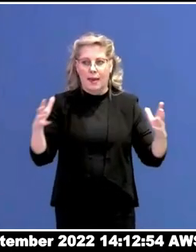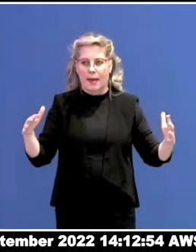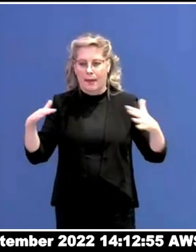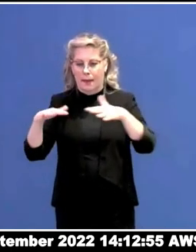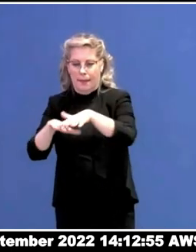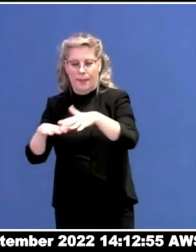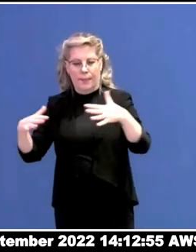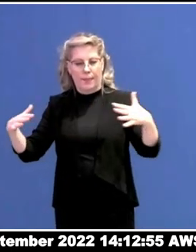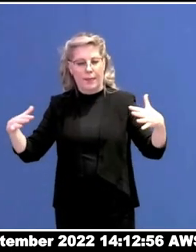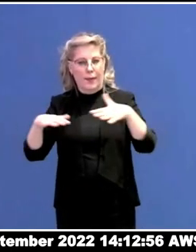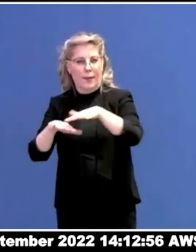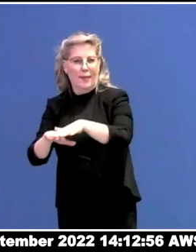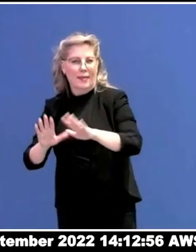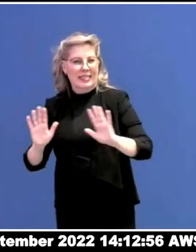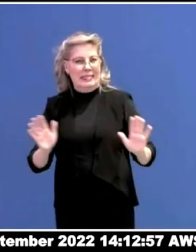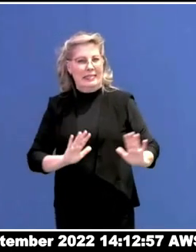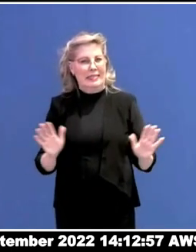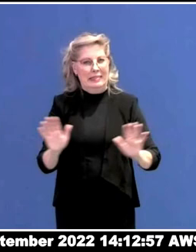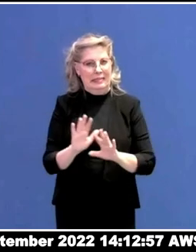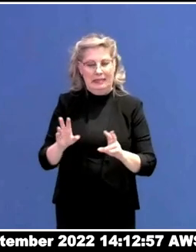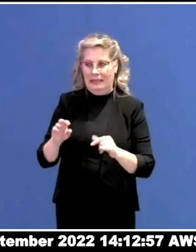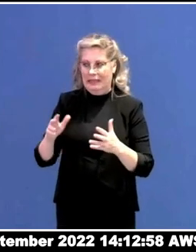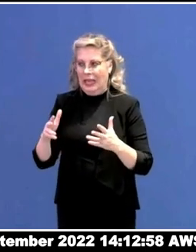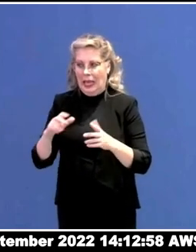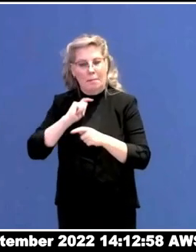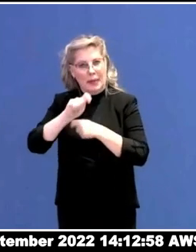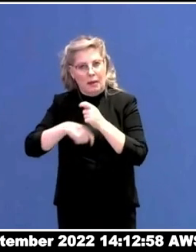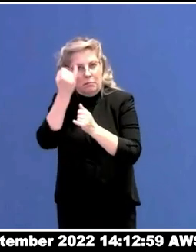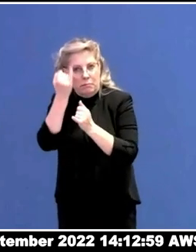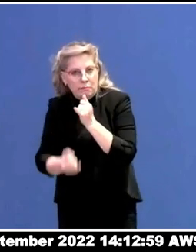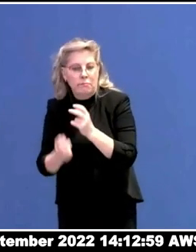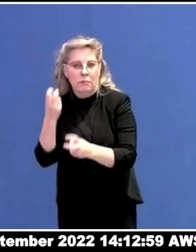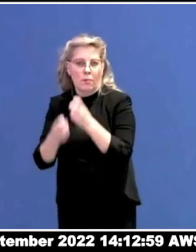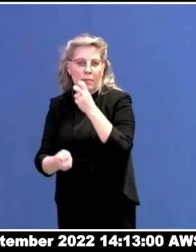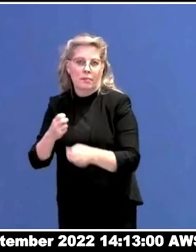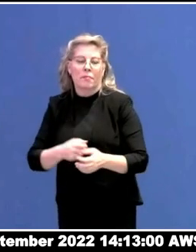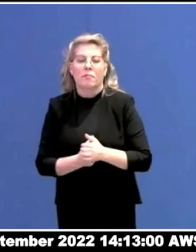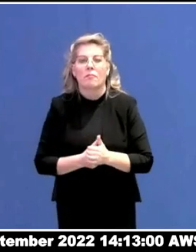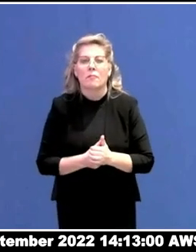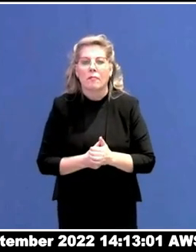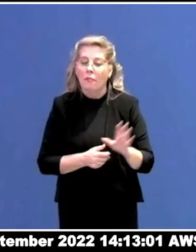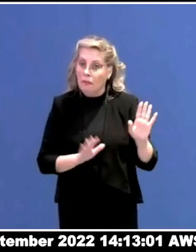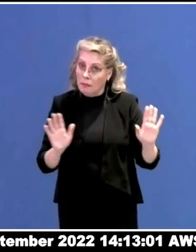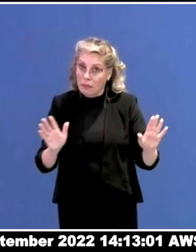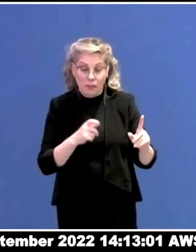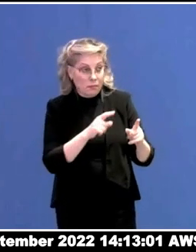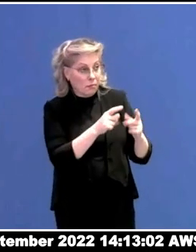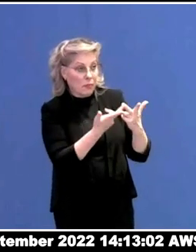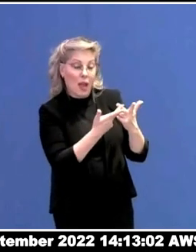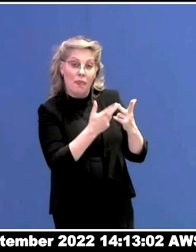Yes, of course they have a role. Absolutely. Where we know one of the most fundamental issues of why people with